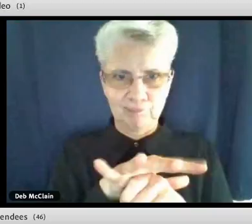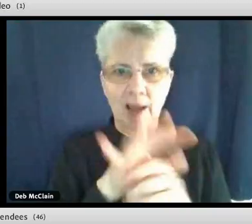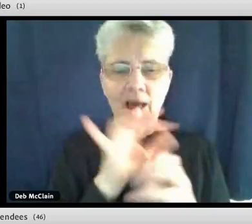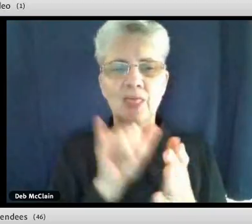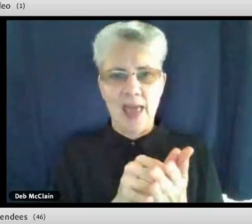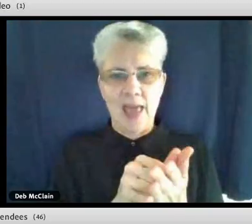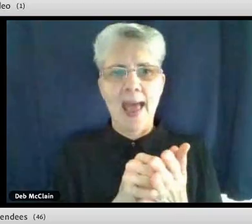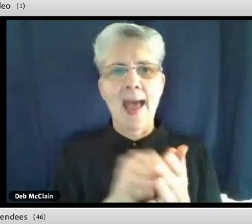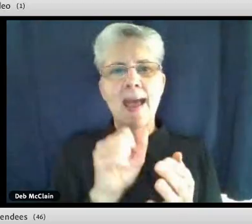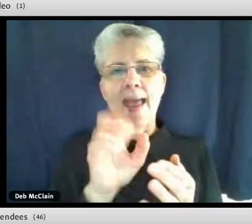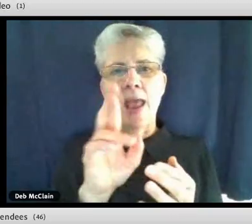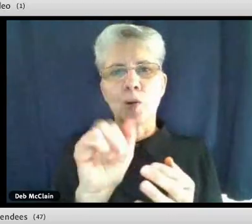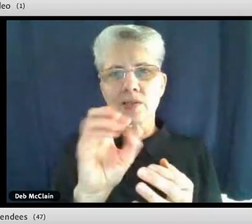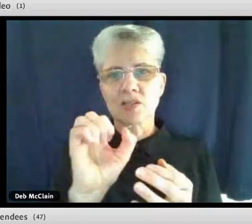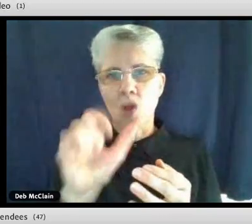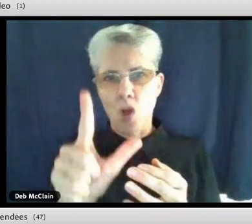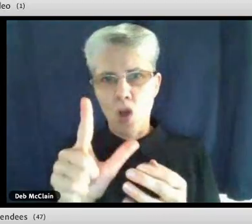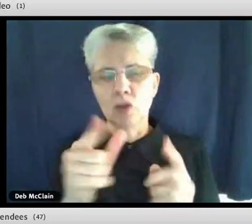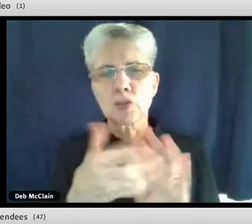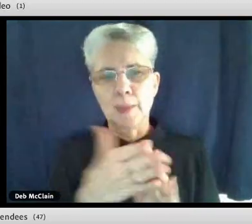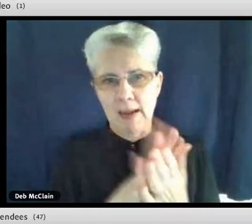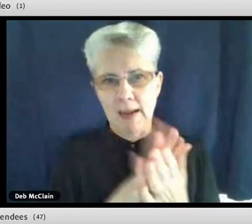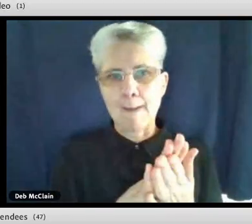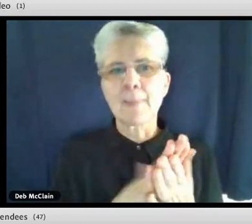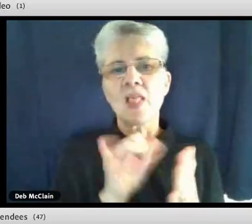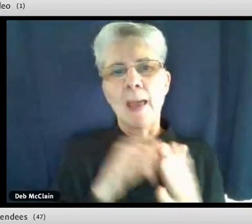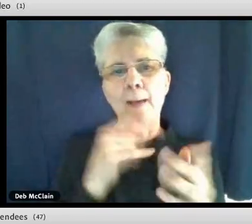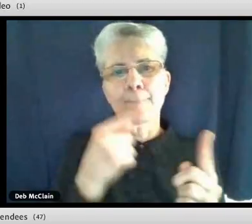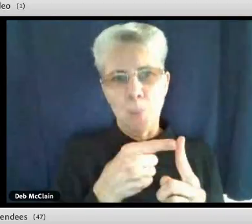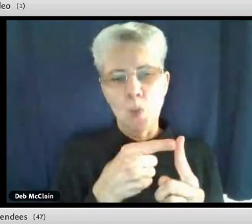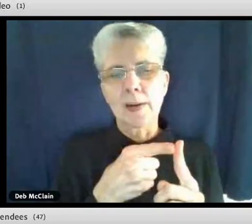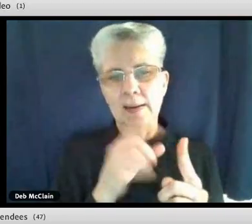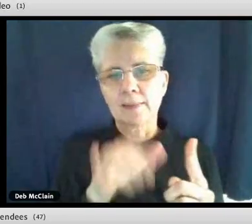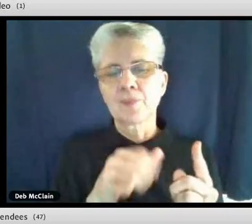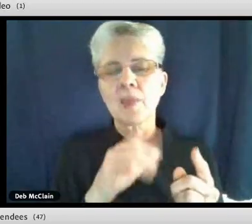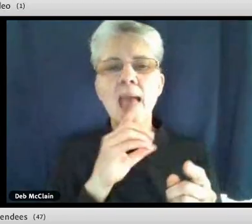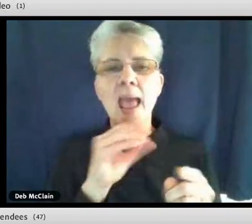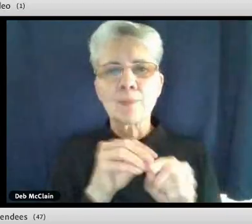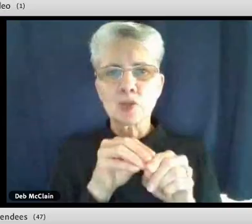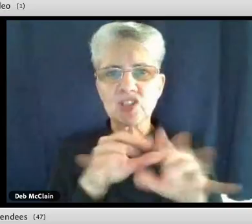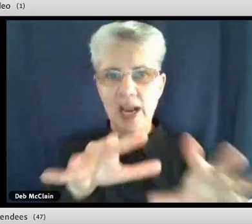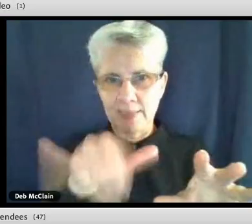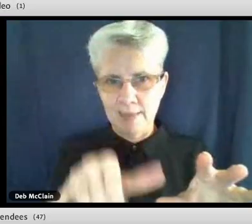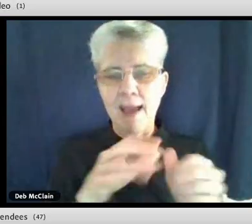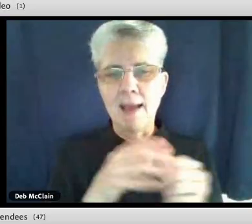aerosile to get air into that point of being aerosol and projectile, if that makes sense.